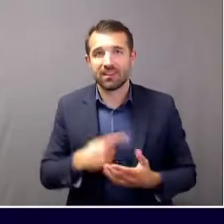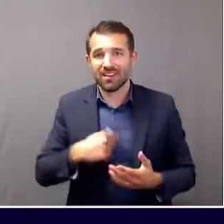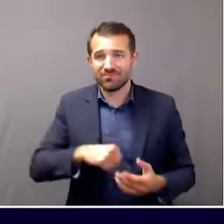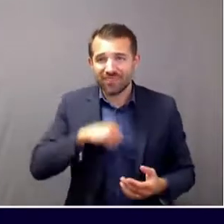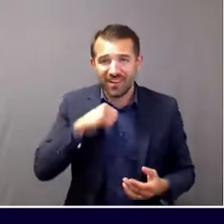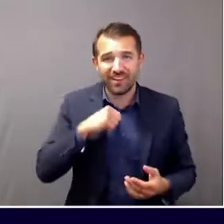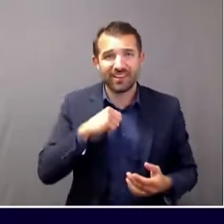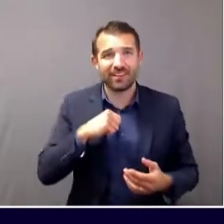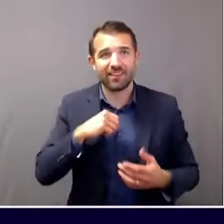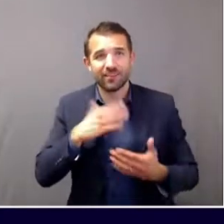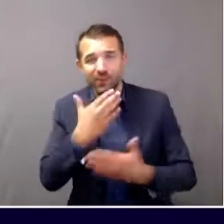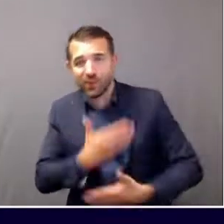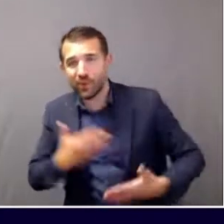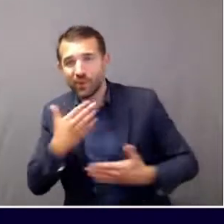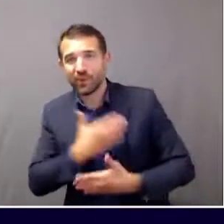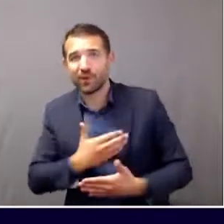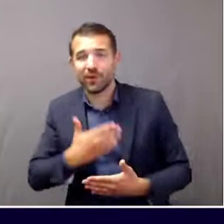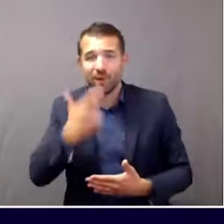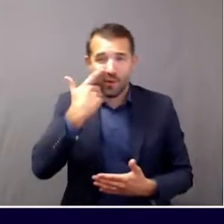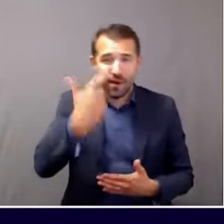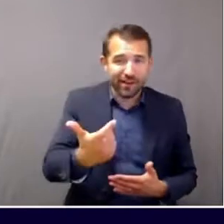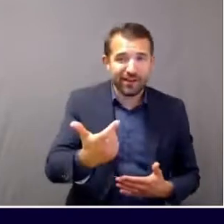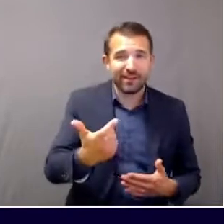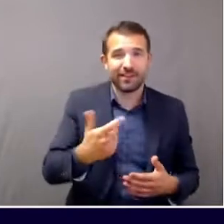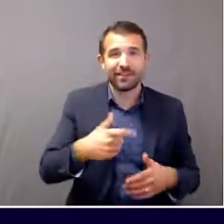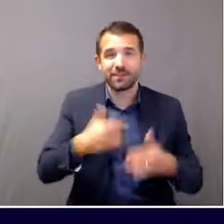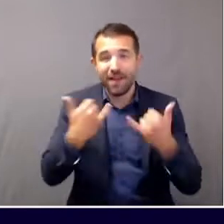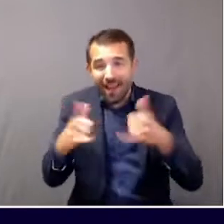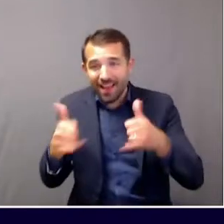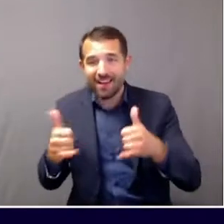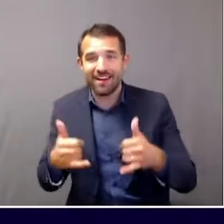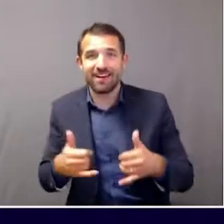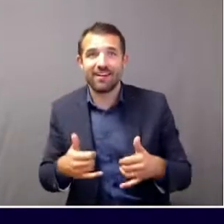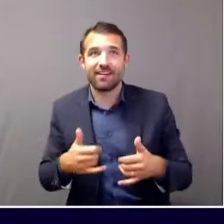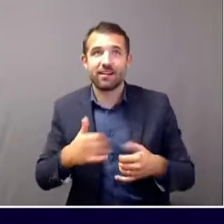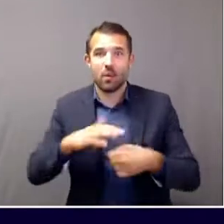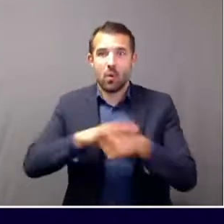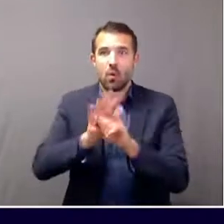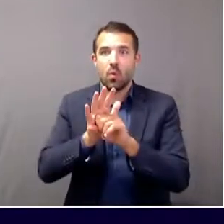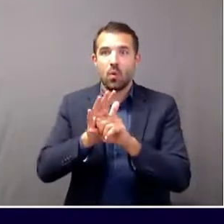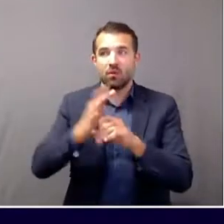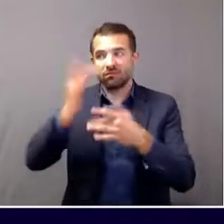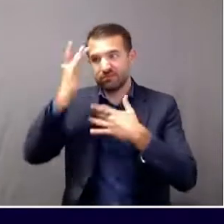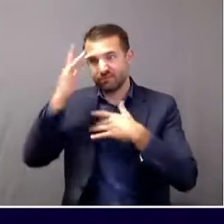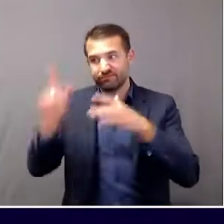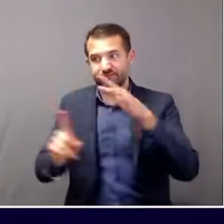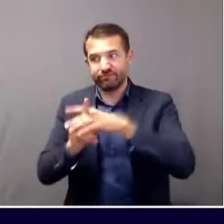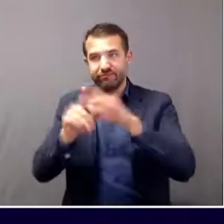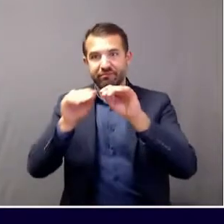so many of us but the curve in nineteen